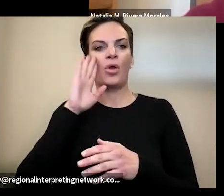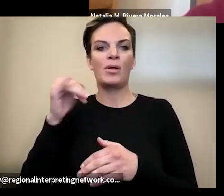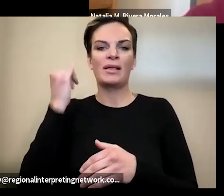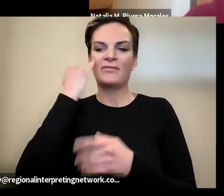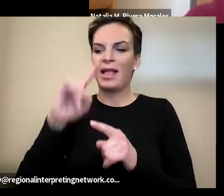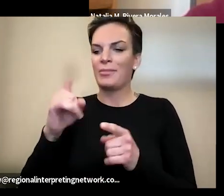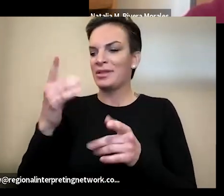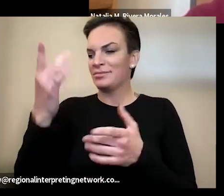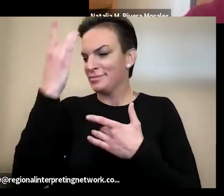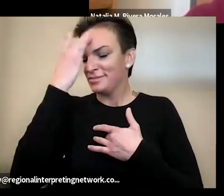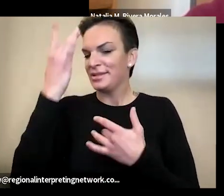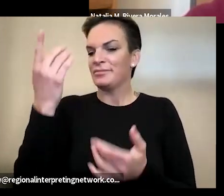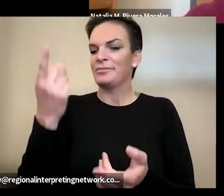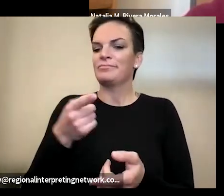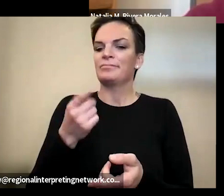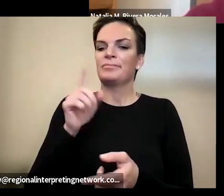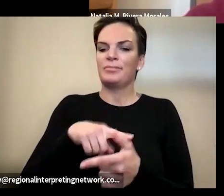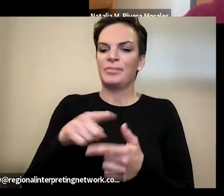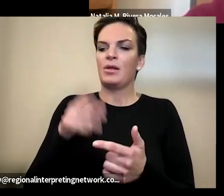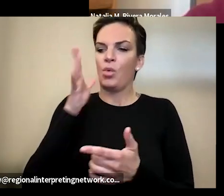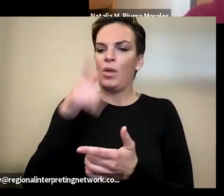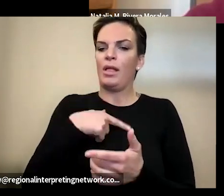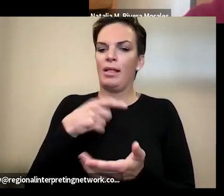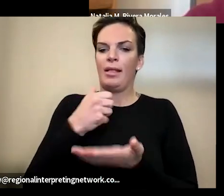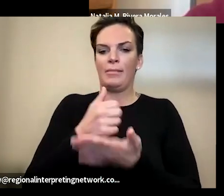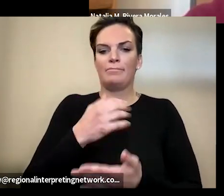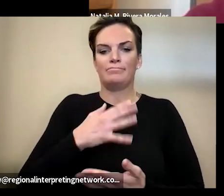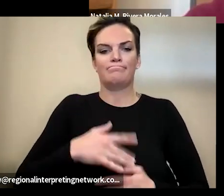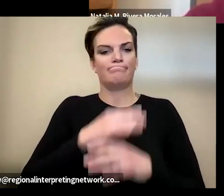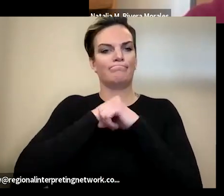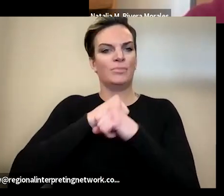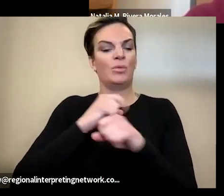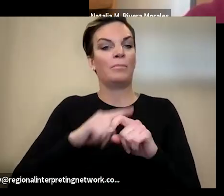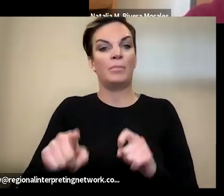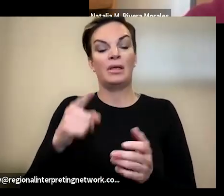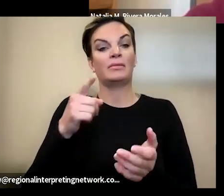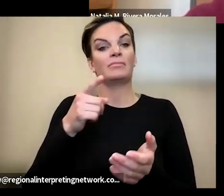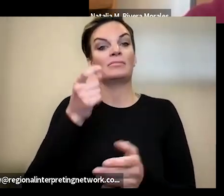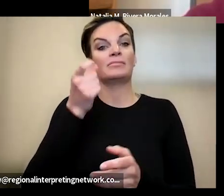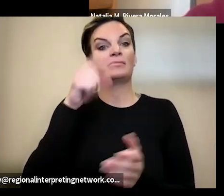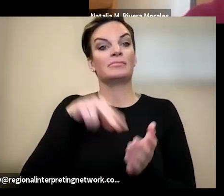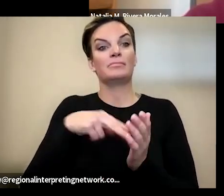your tissues, right? It essentially means your immune system is acting when it doesn't need to be,